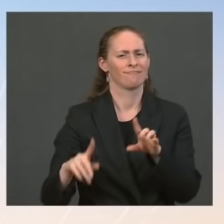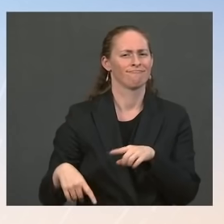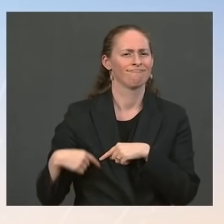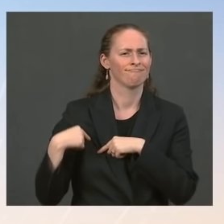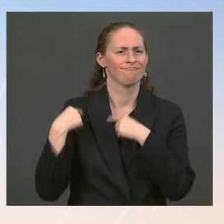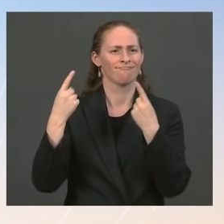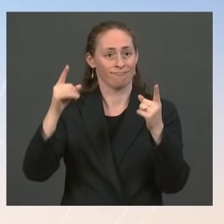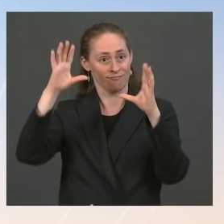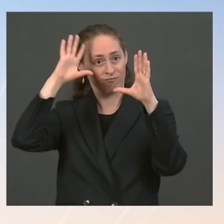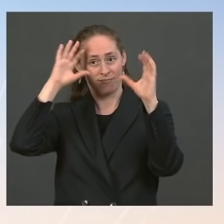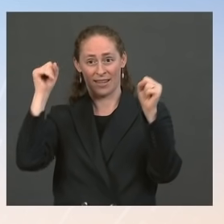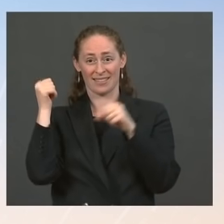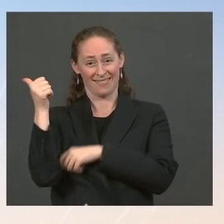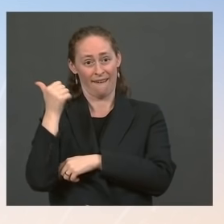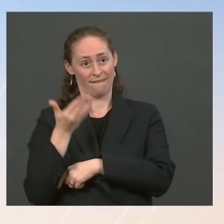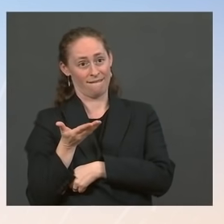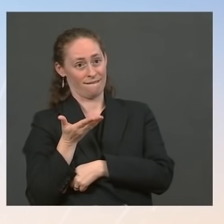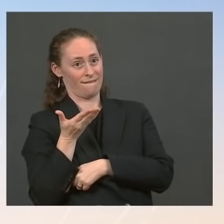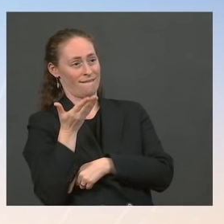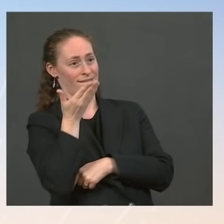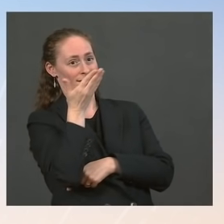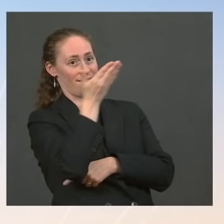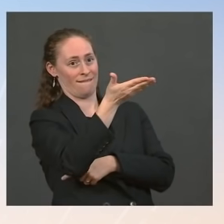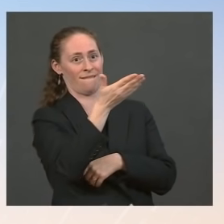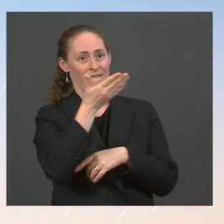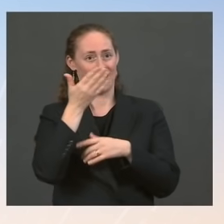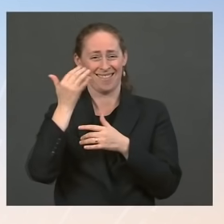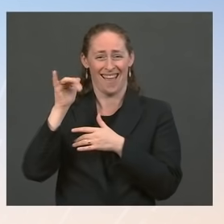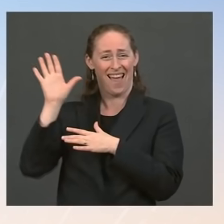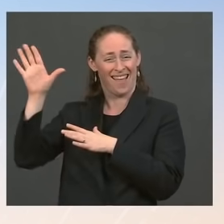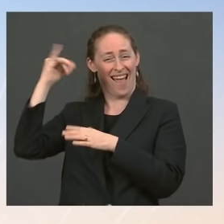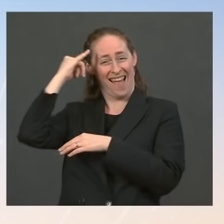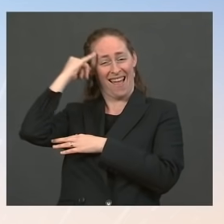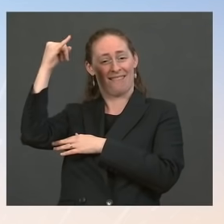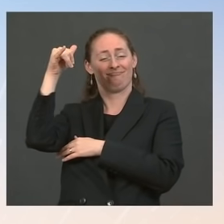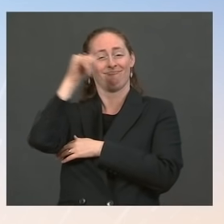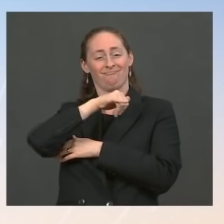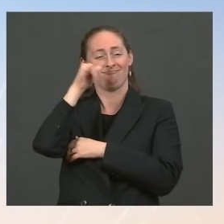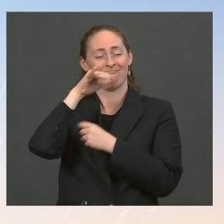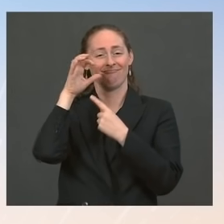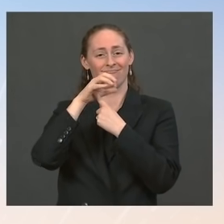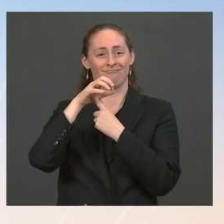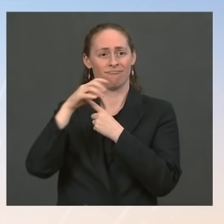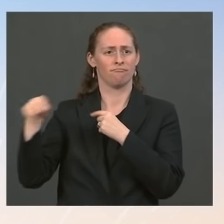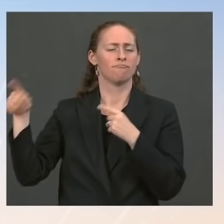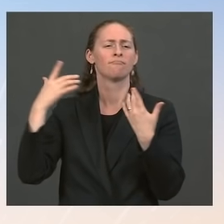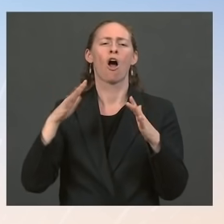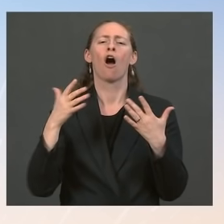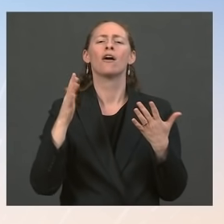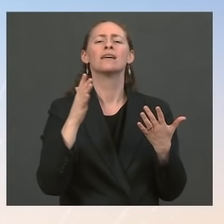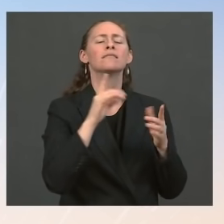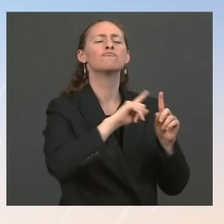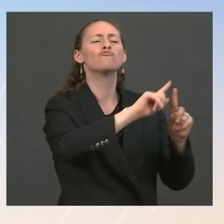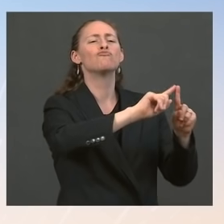These are based on his bold and ambitious ideas. And he has had a range of -- hosted a range of meetings here,